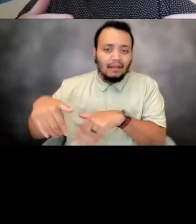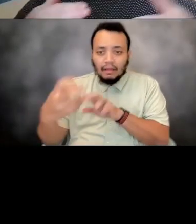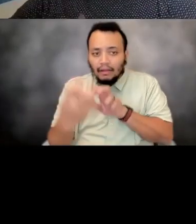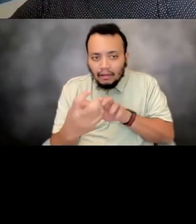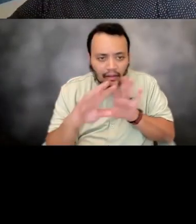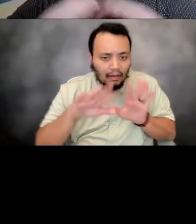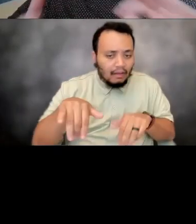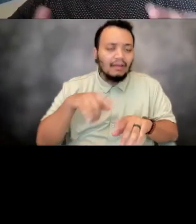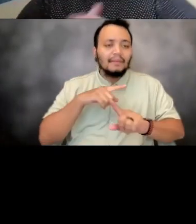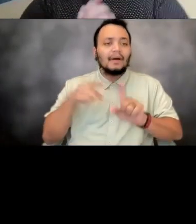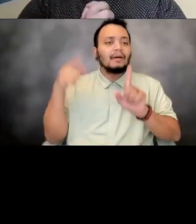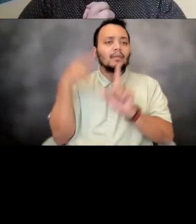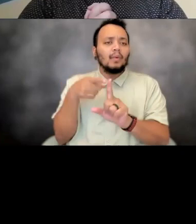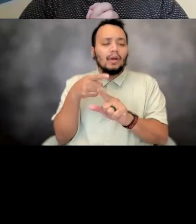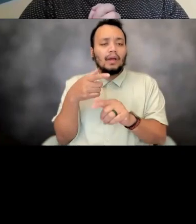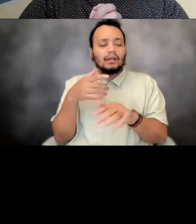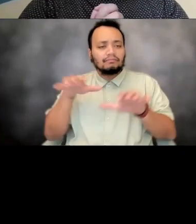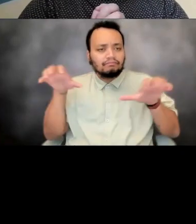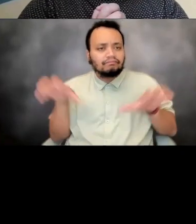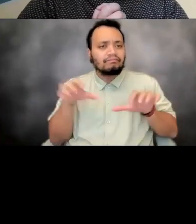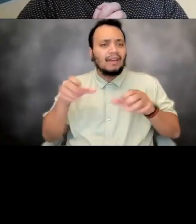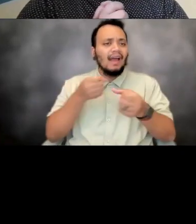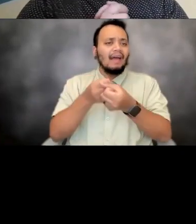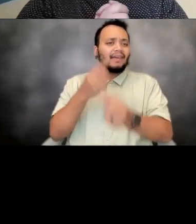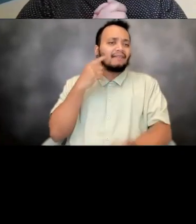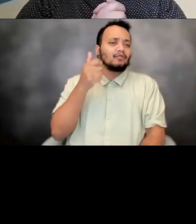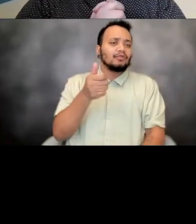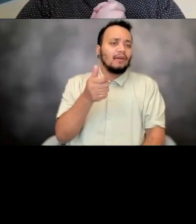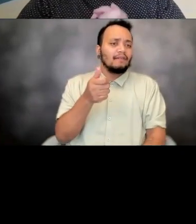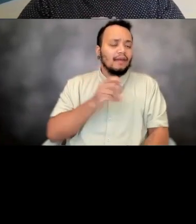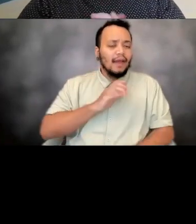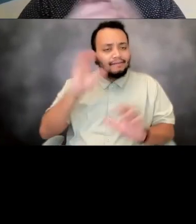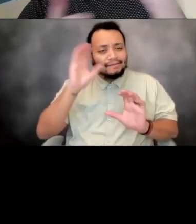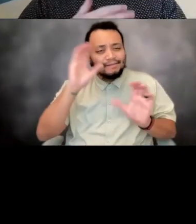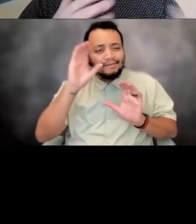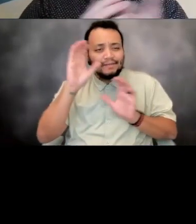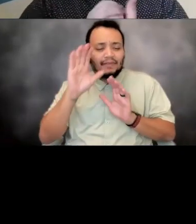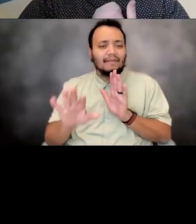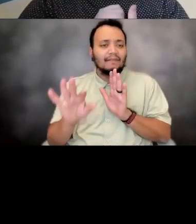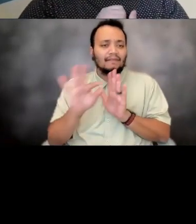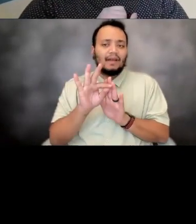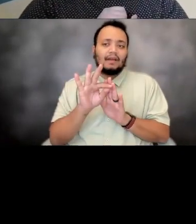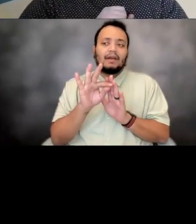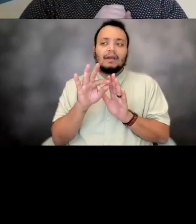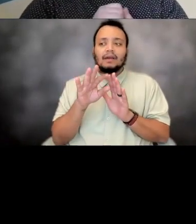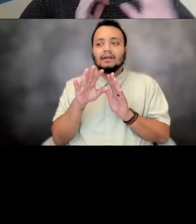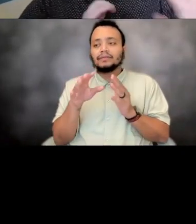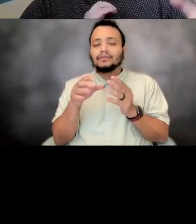and find the folks that will meet your needs and set the boundary